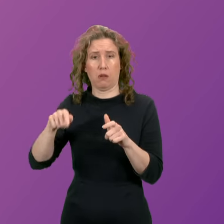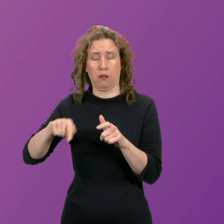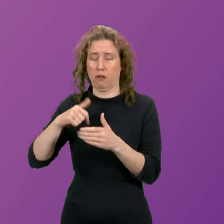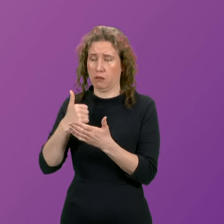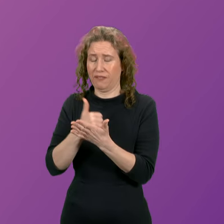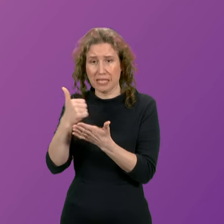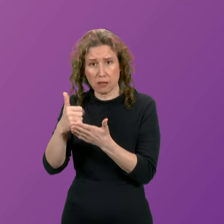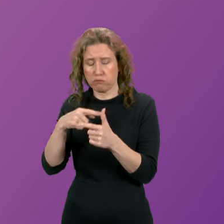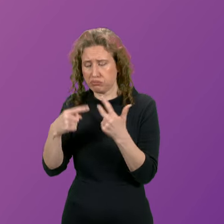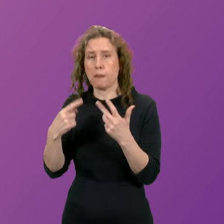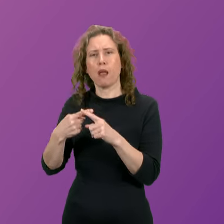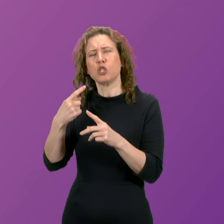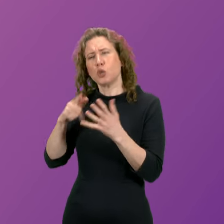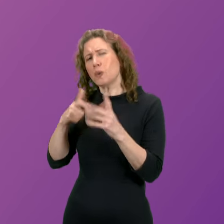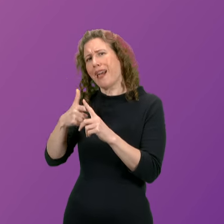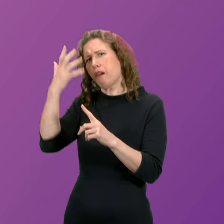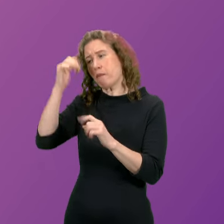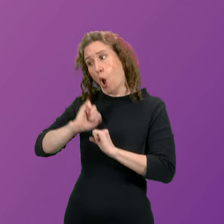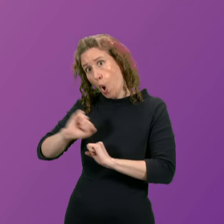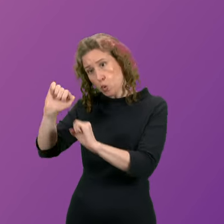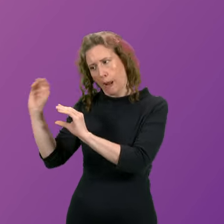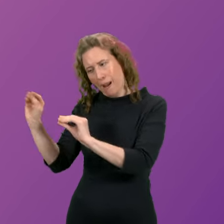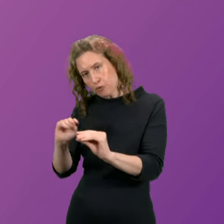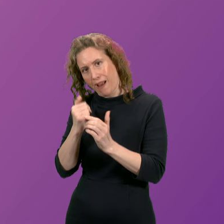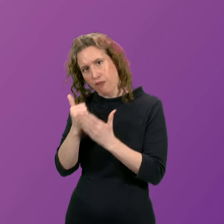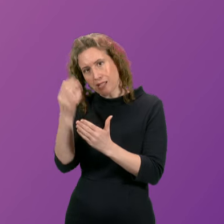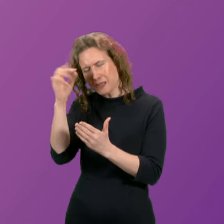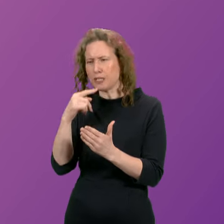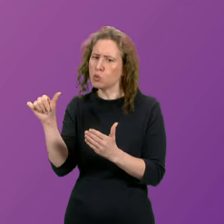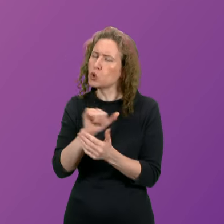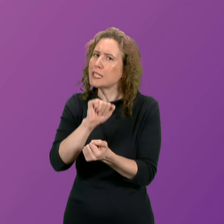Migration Advisory Committee has recommended retaining the graduate route “in its current